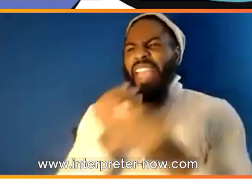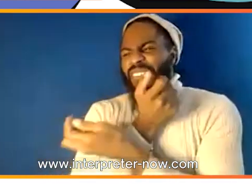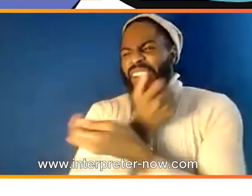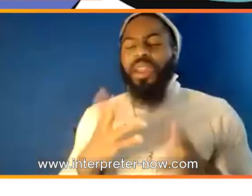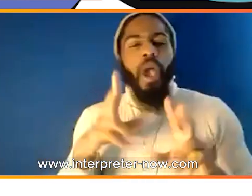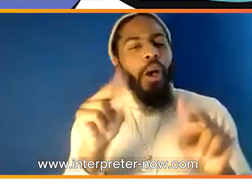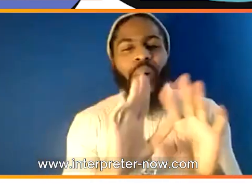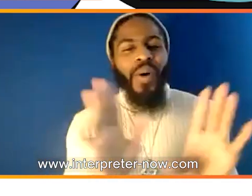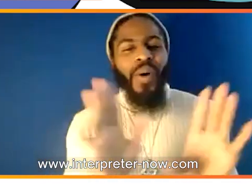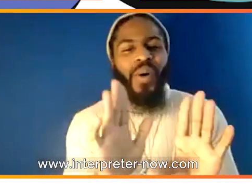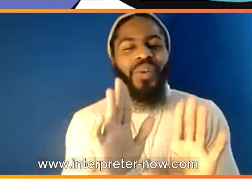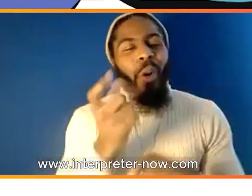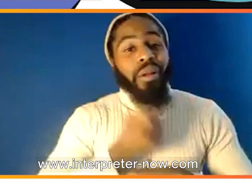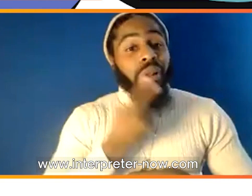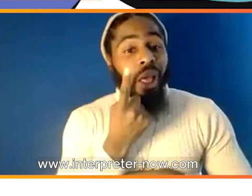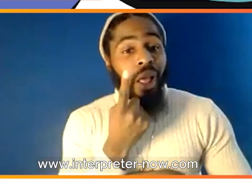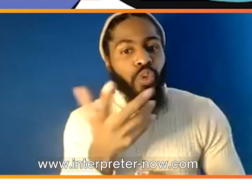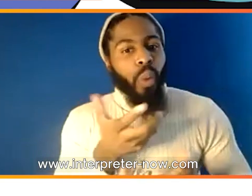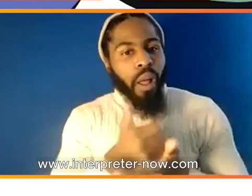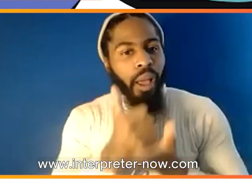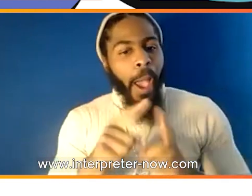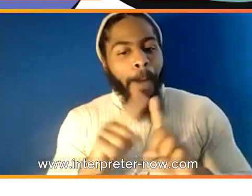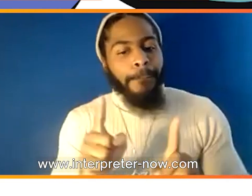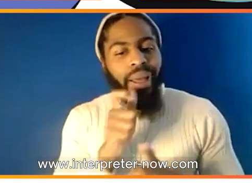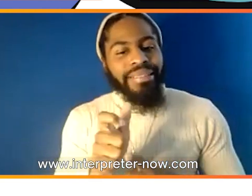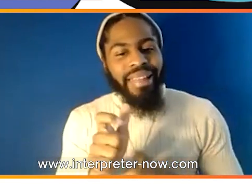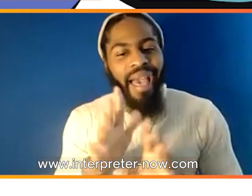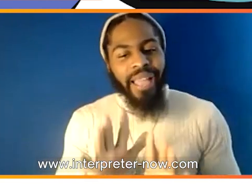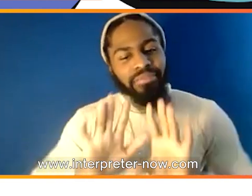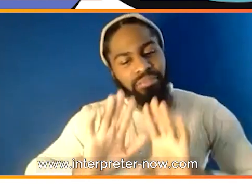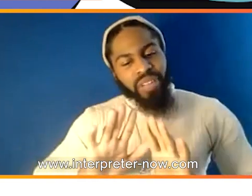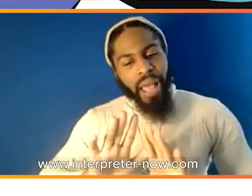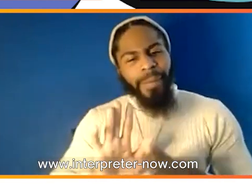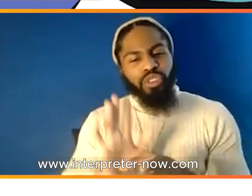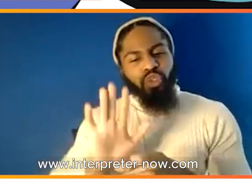"Hey, do you need me to jump in here and help?" They're like, "Oh no, I got it." Perfect.